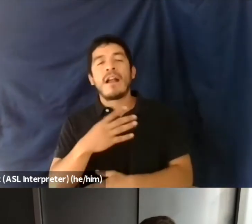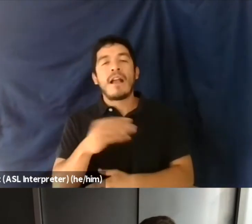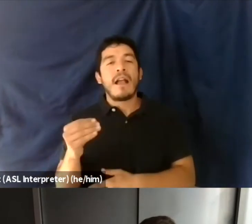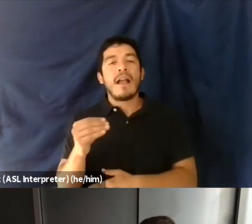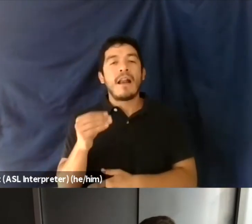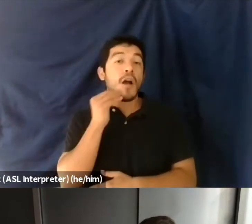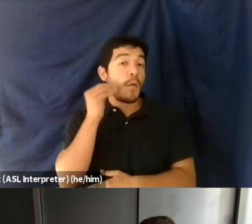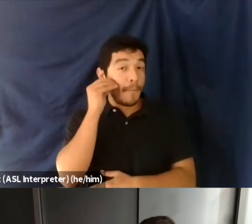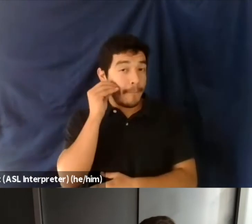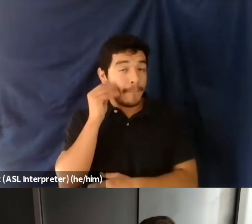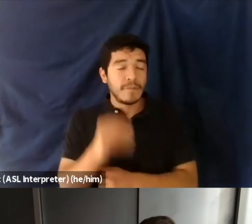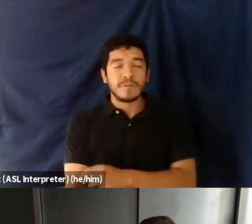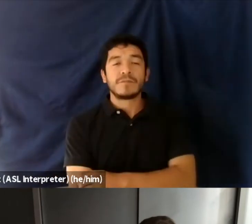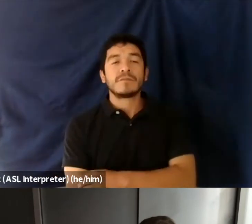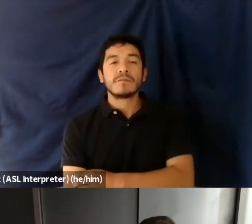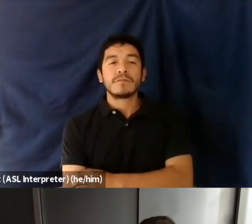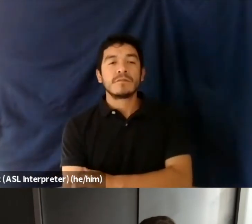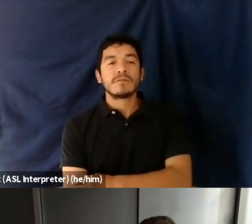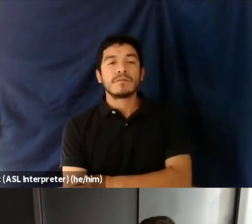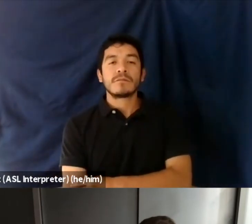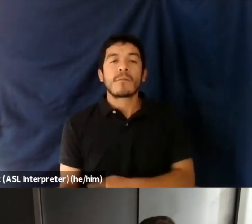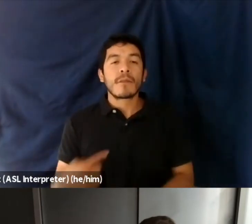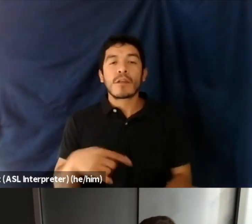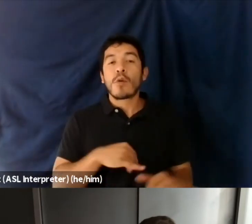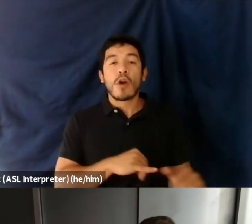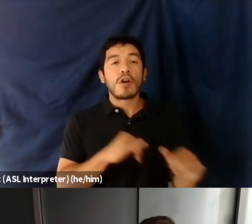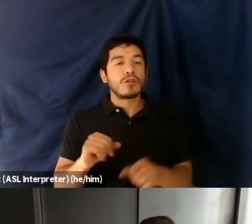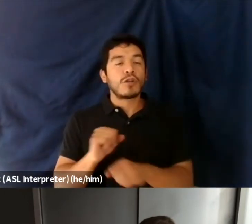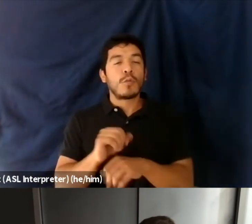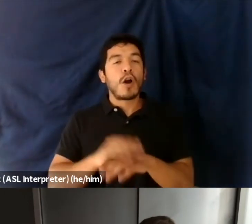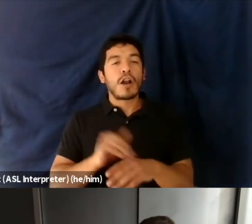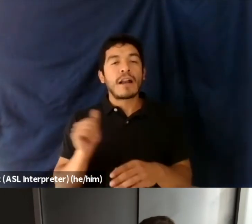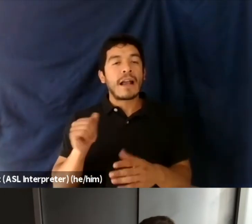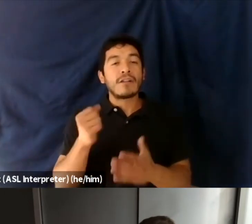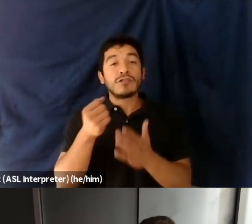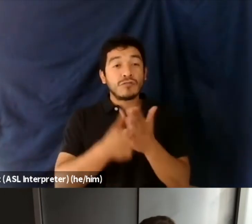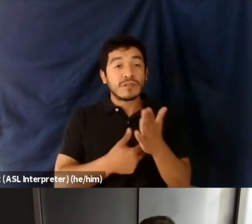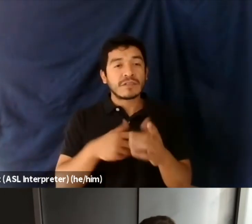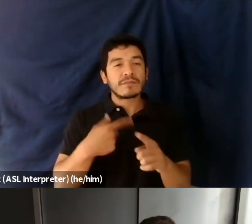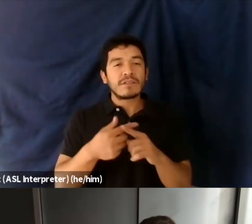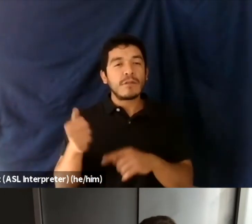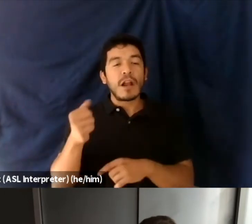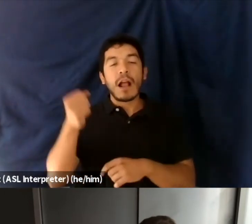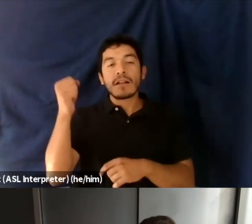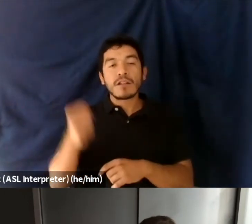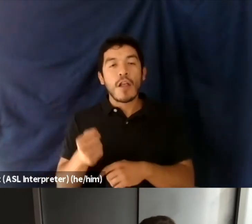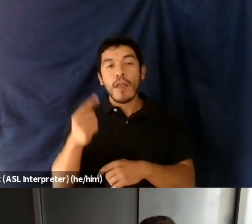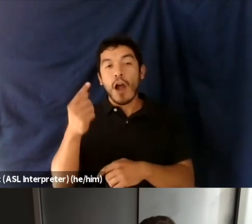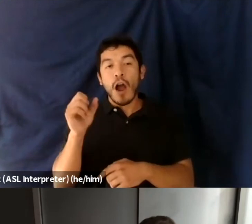And then we're also working on a narrative script about a Southern gospel queen,